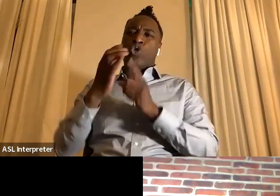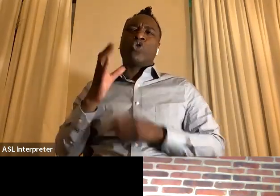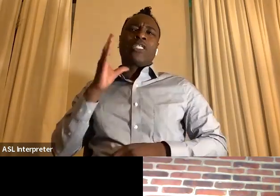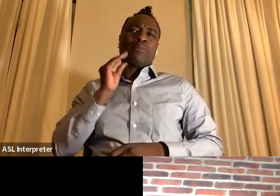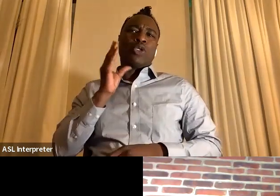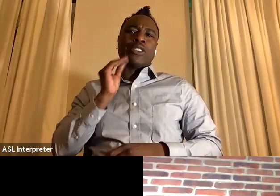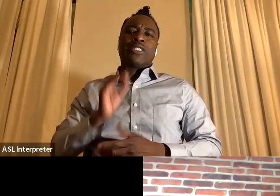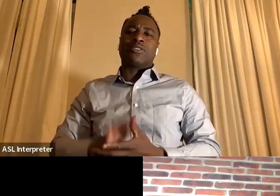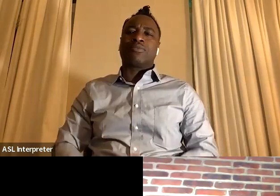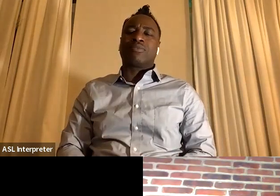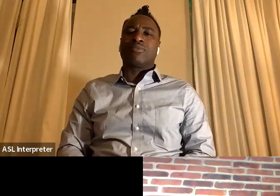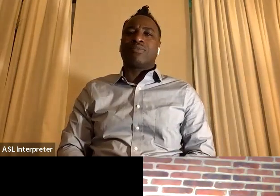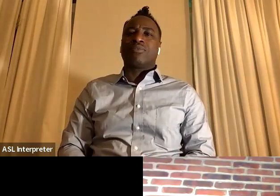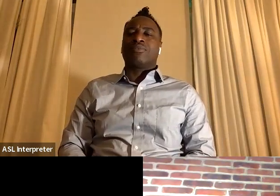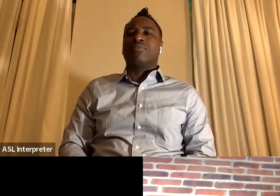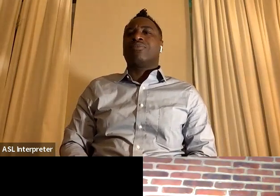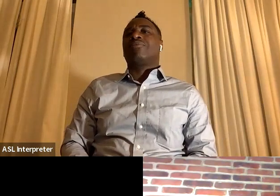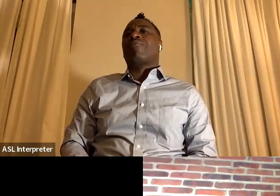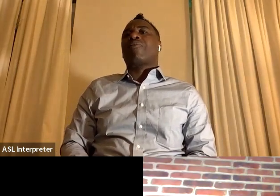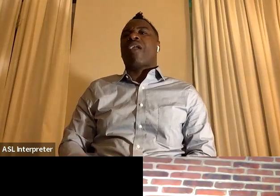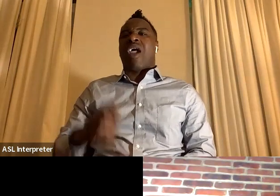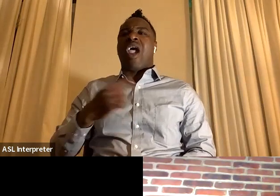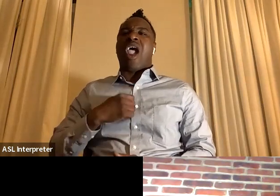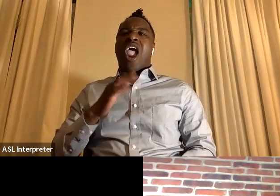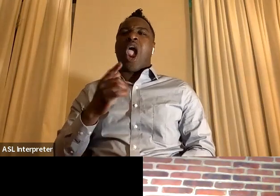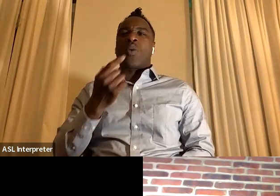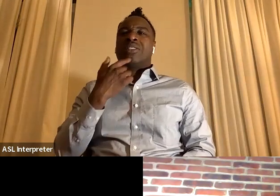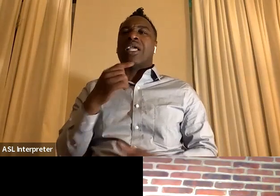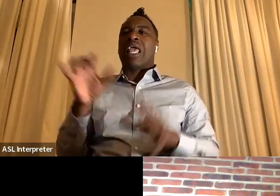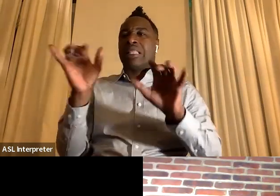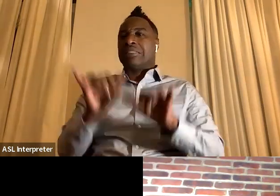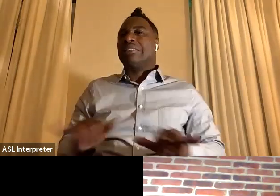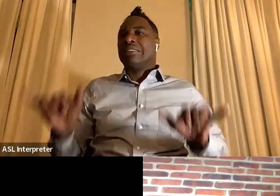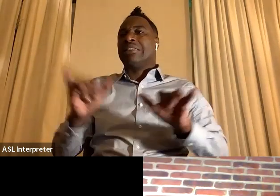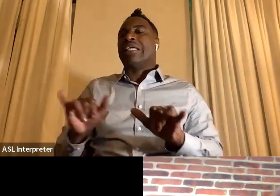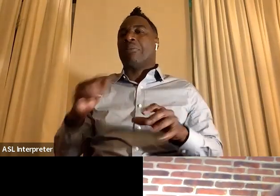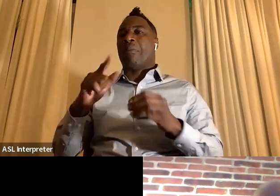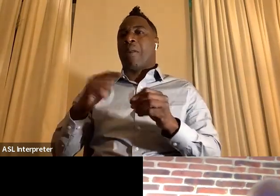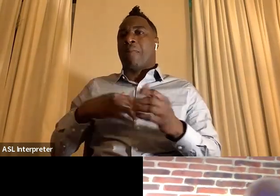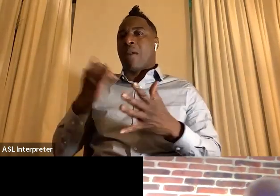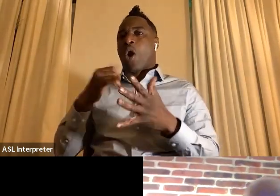I'd say the same for mine about I like people to have like that relatable feeling.